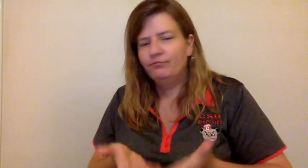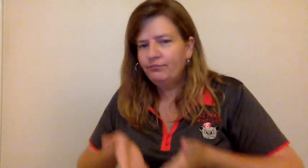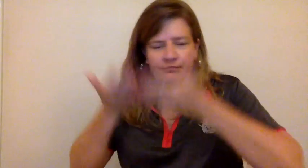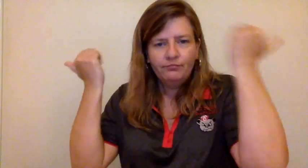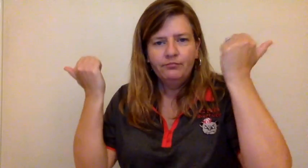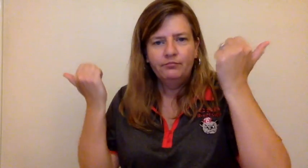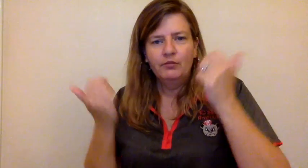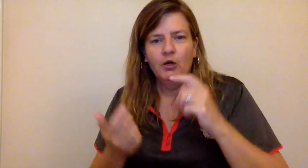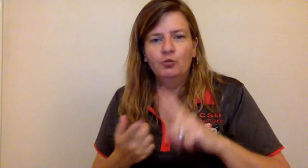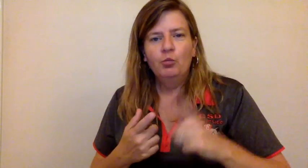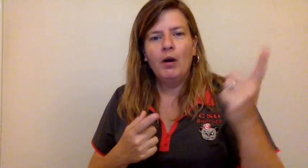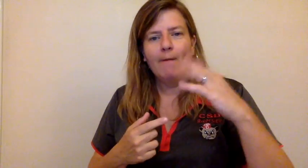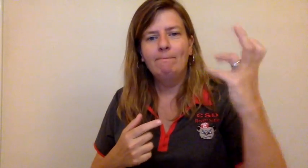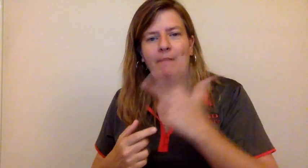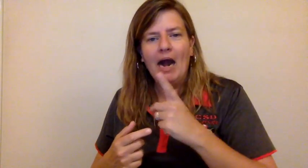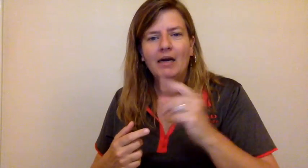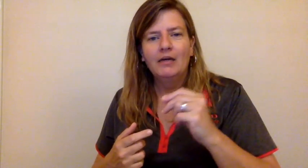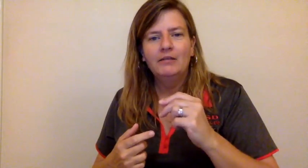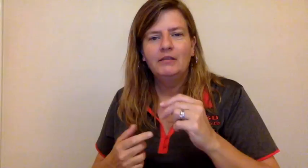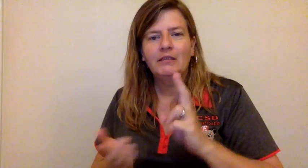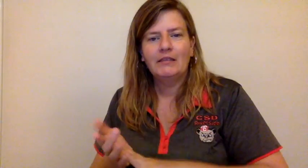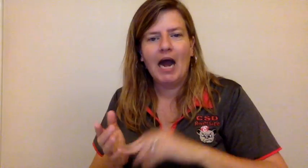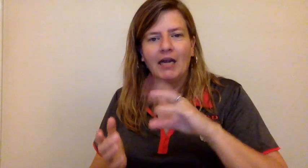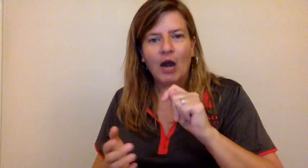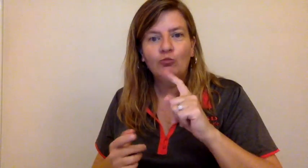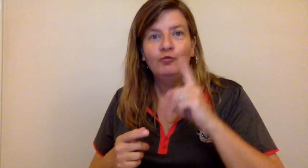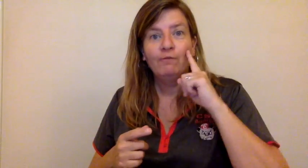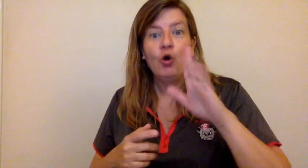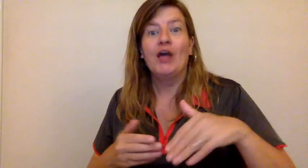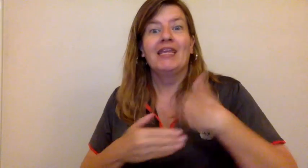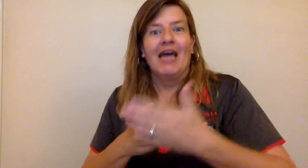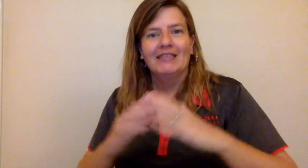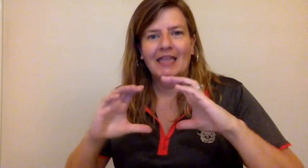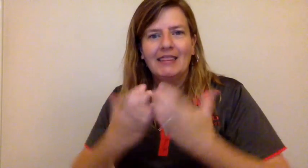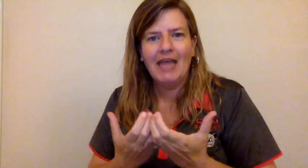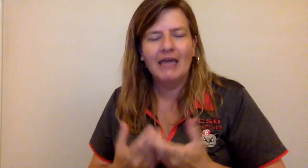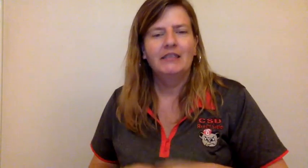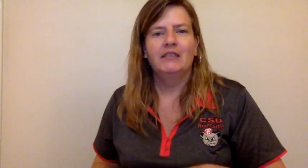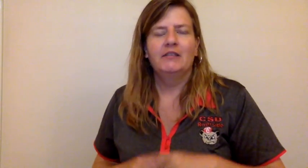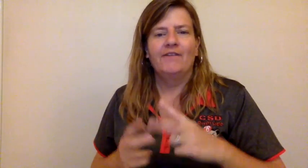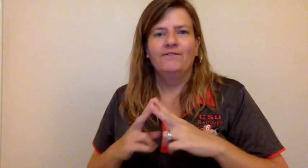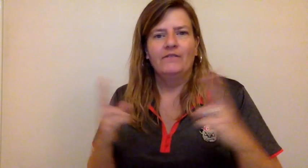so where they completely forget to come back and sign out for